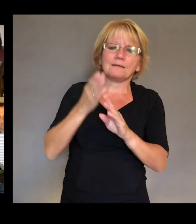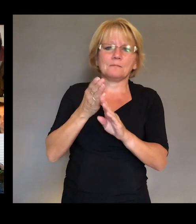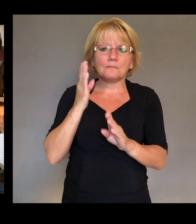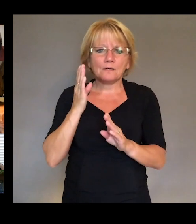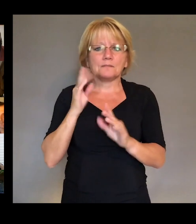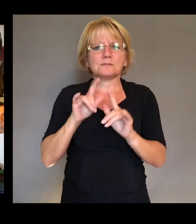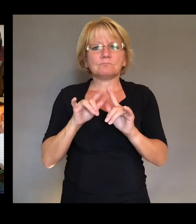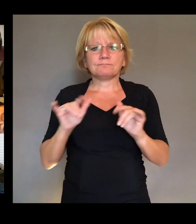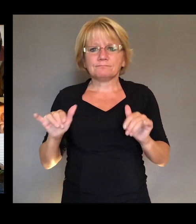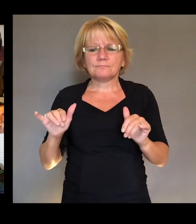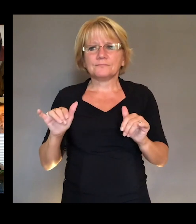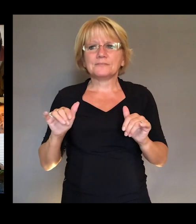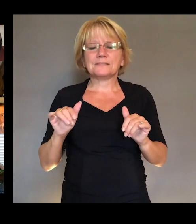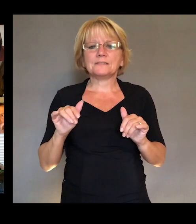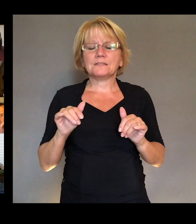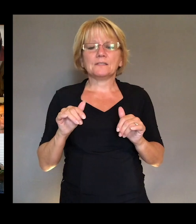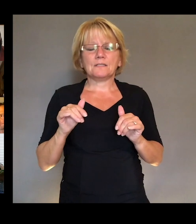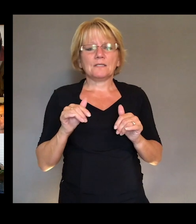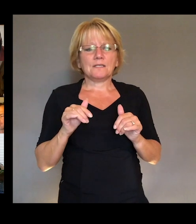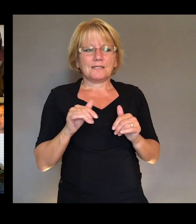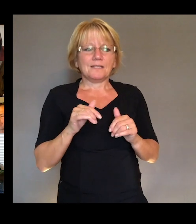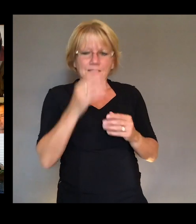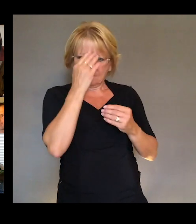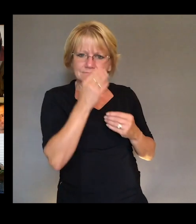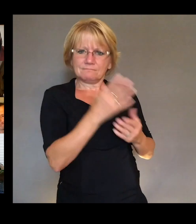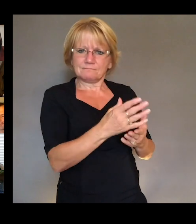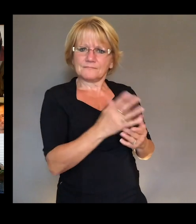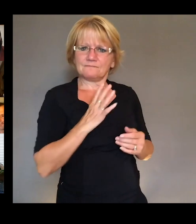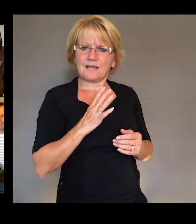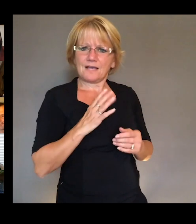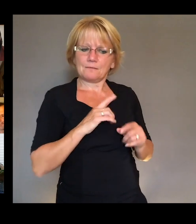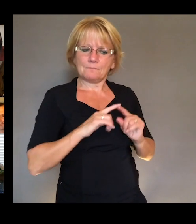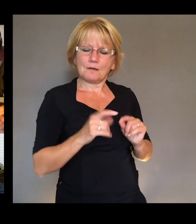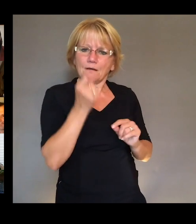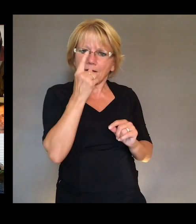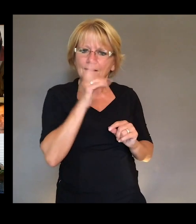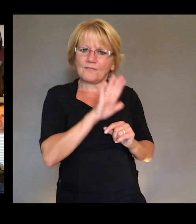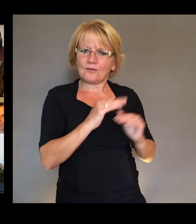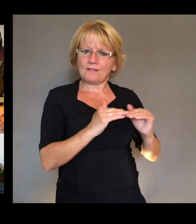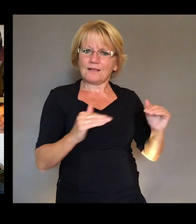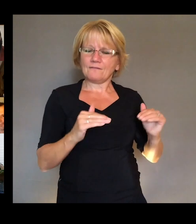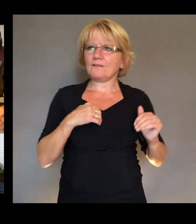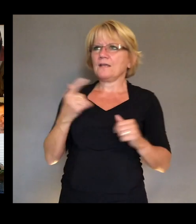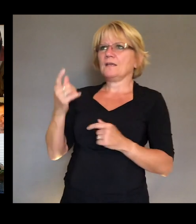and, you know, whatever it is that you wanna address with them, it's okay. But for them, they don't always know